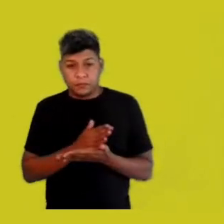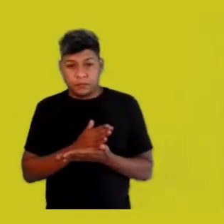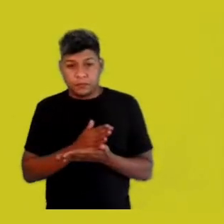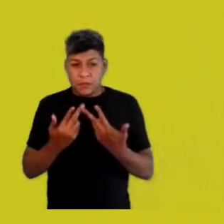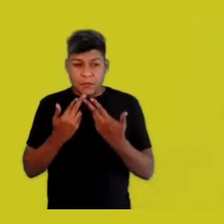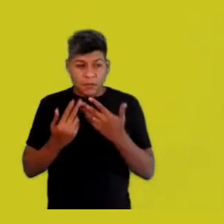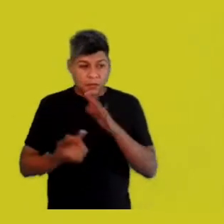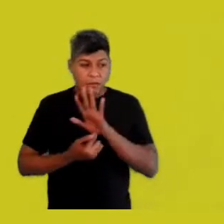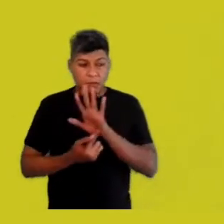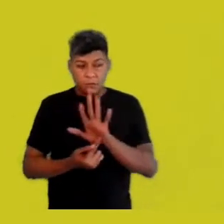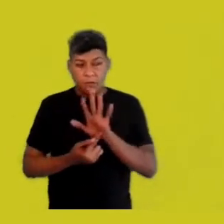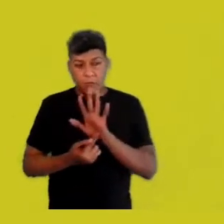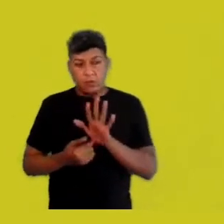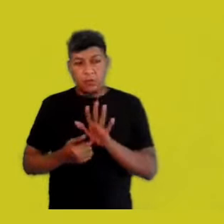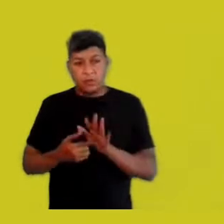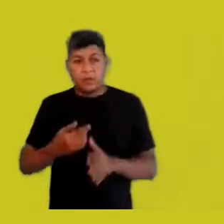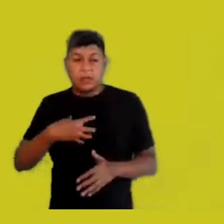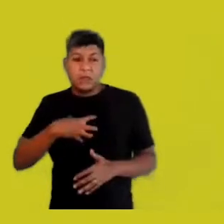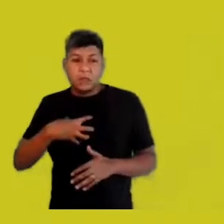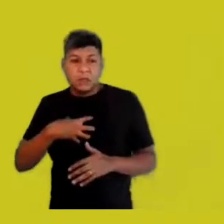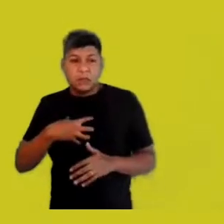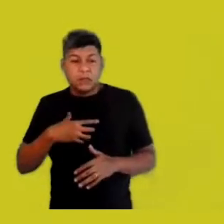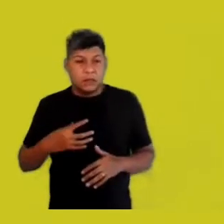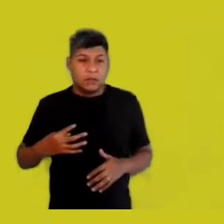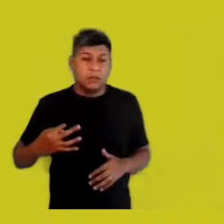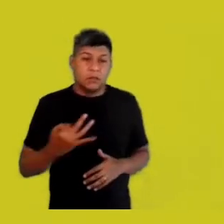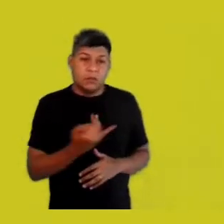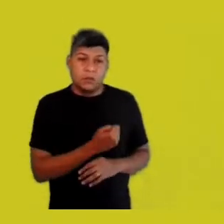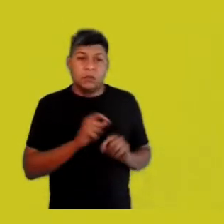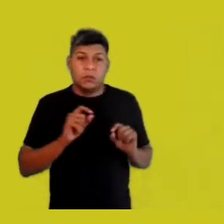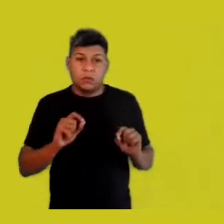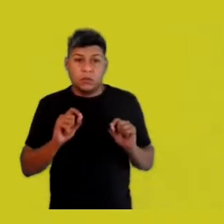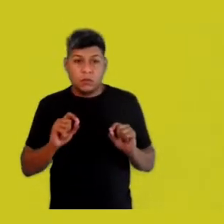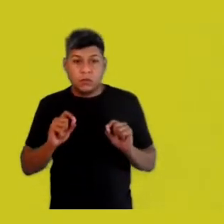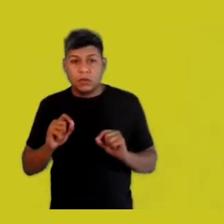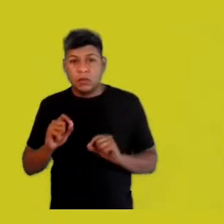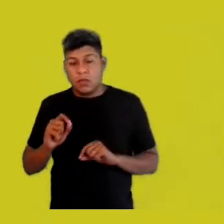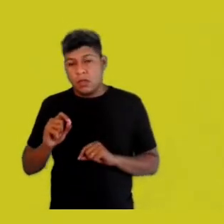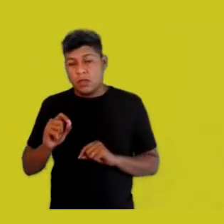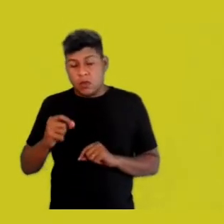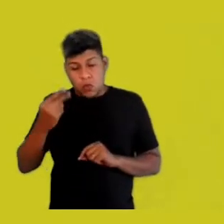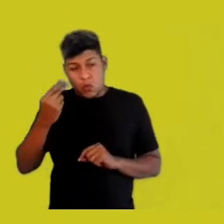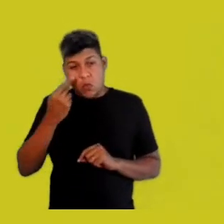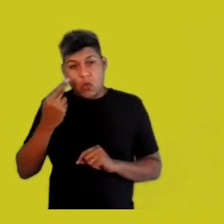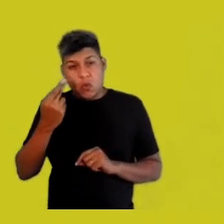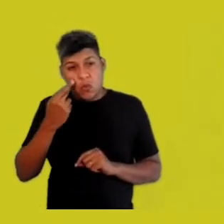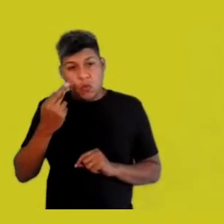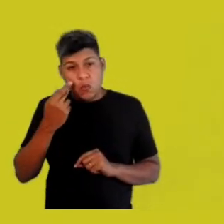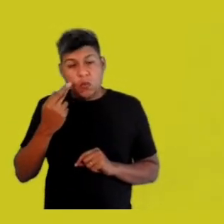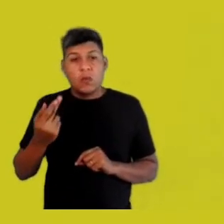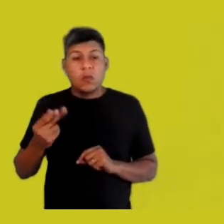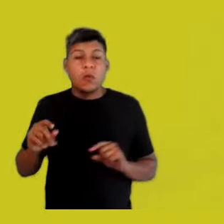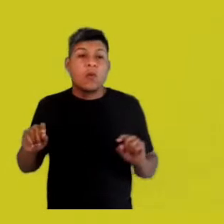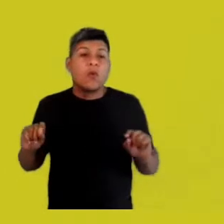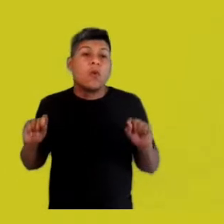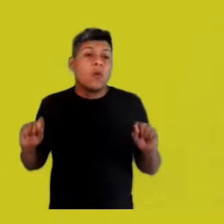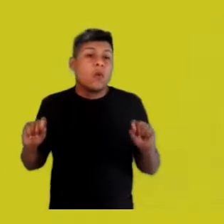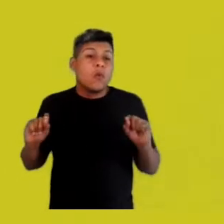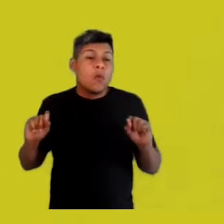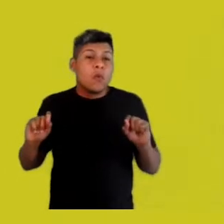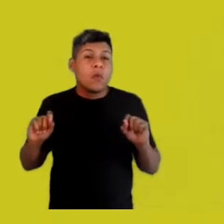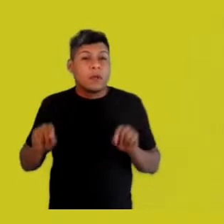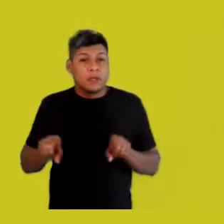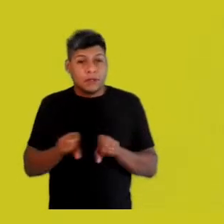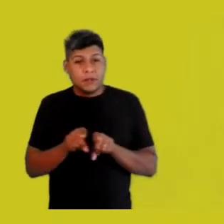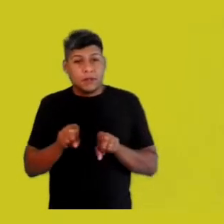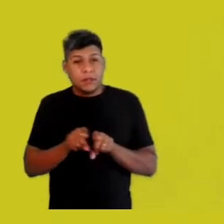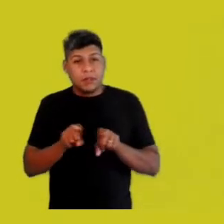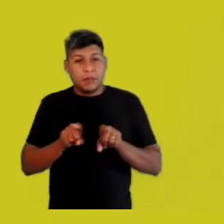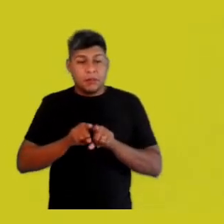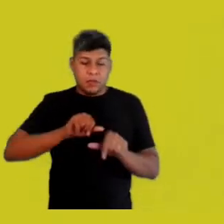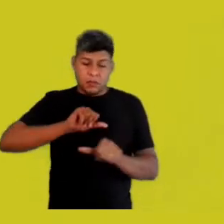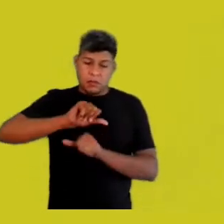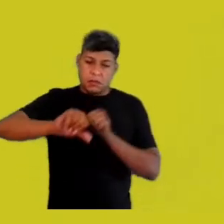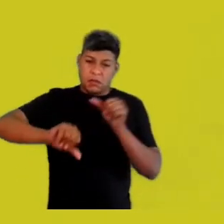this rhythm that in Kikongo is kumu, which is the root of kuma, “place”,